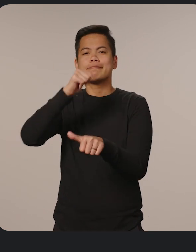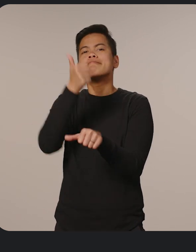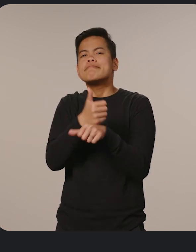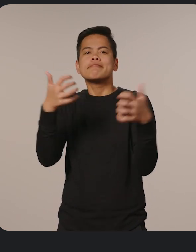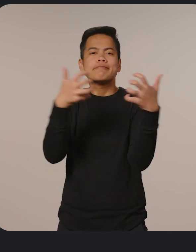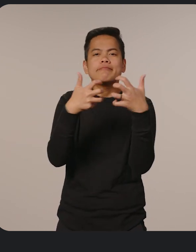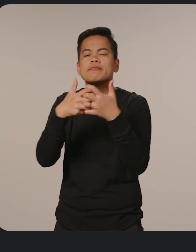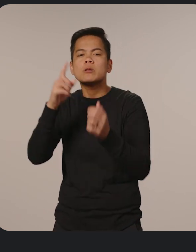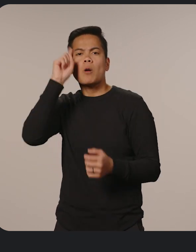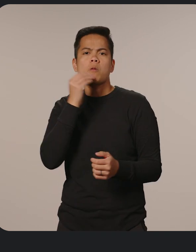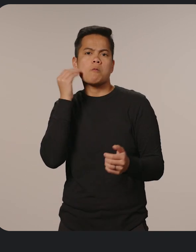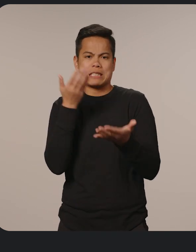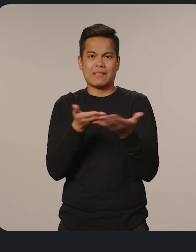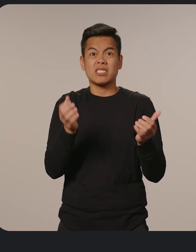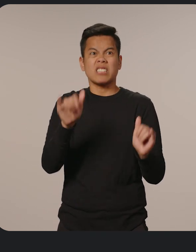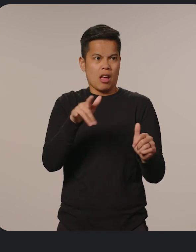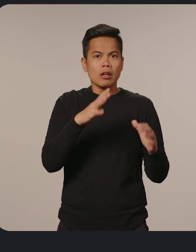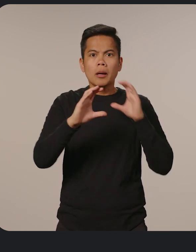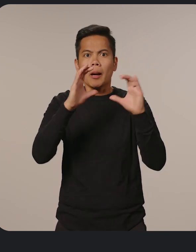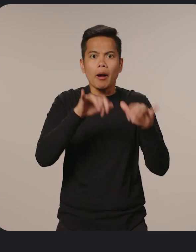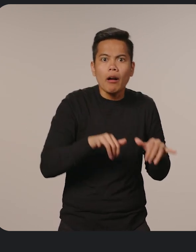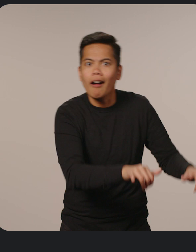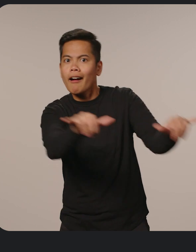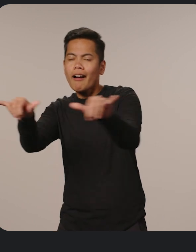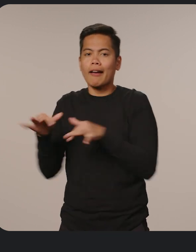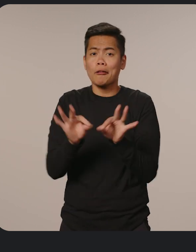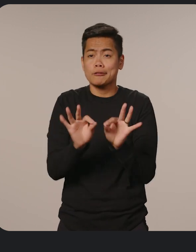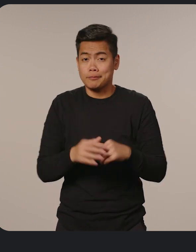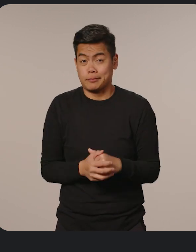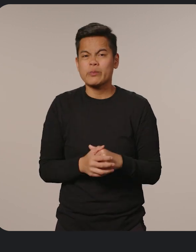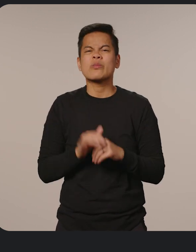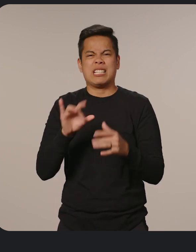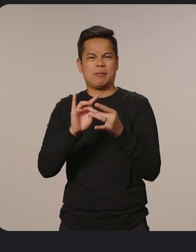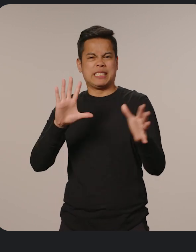a common language in the home. It was released in October 2022, and many major brands